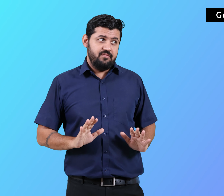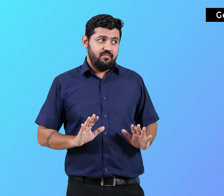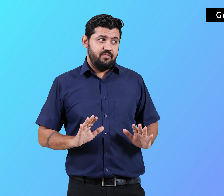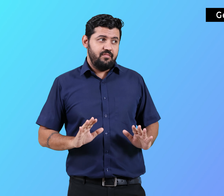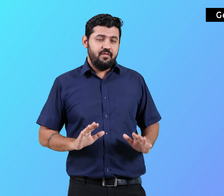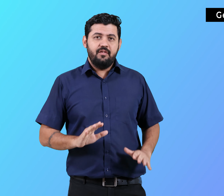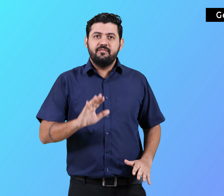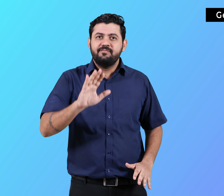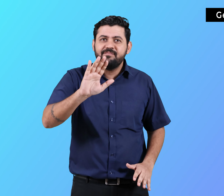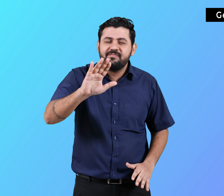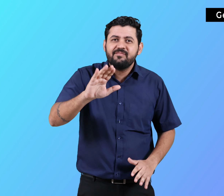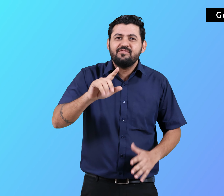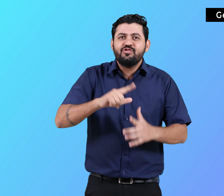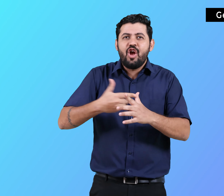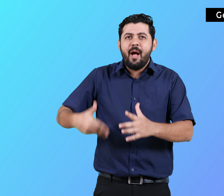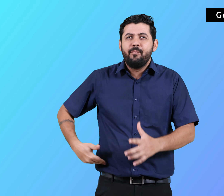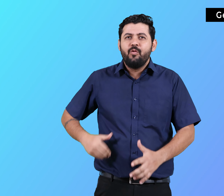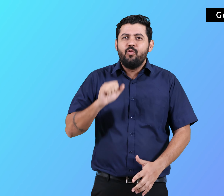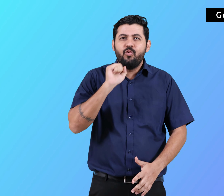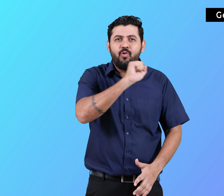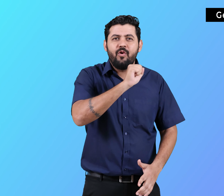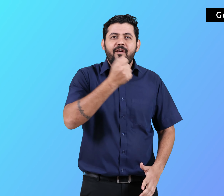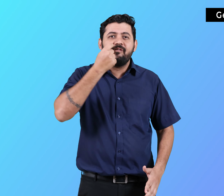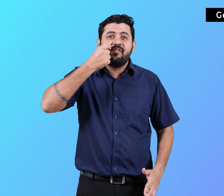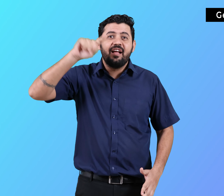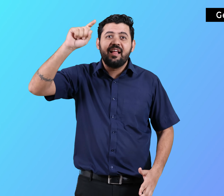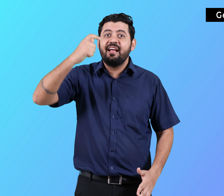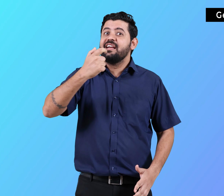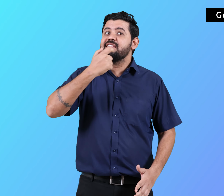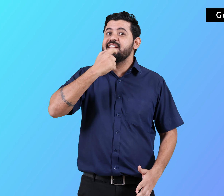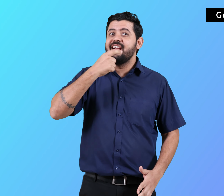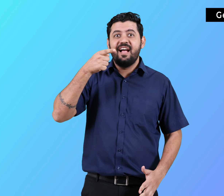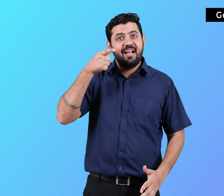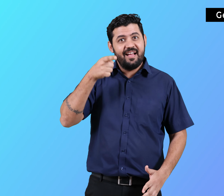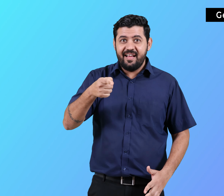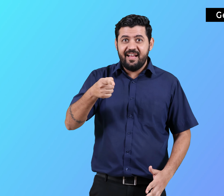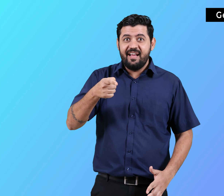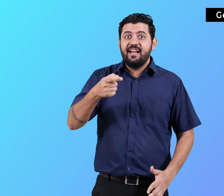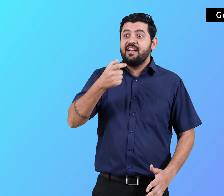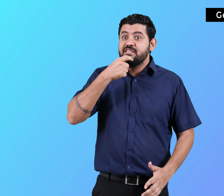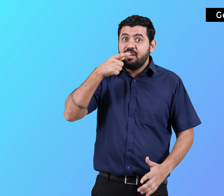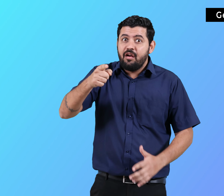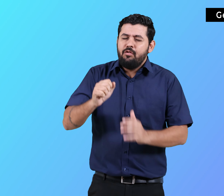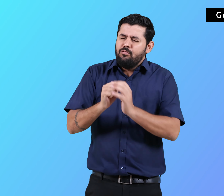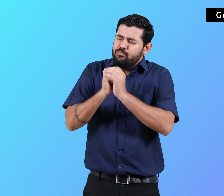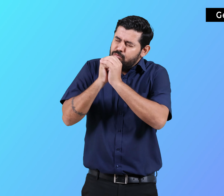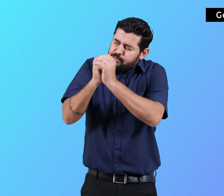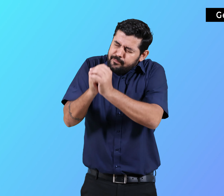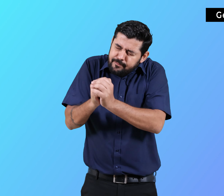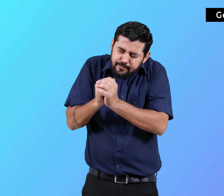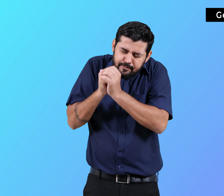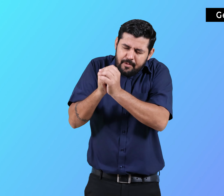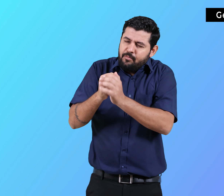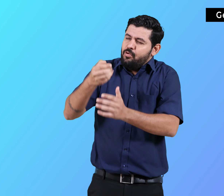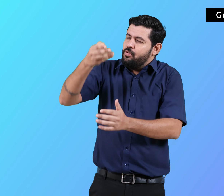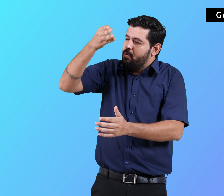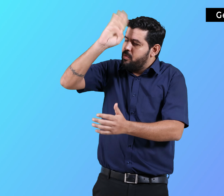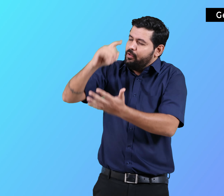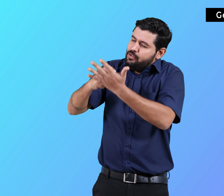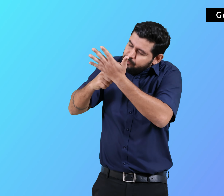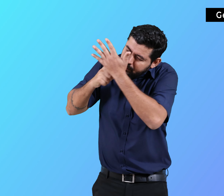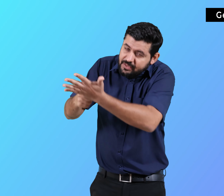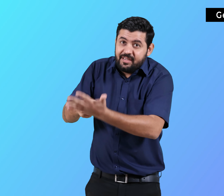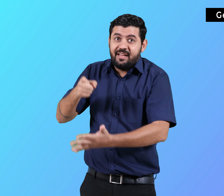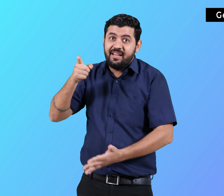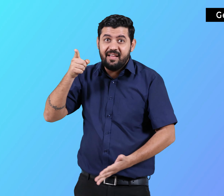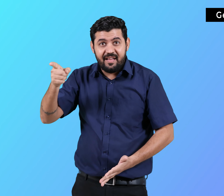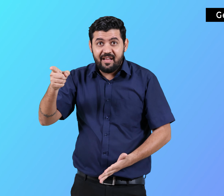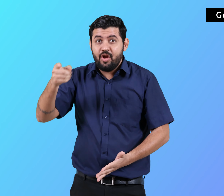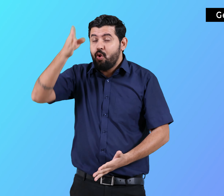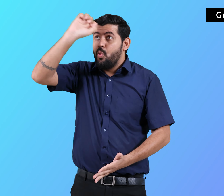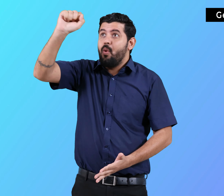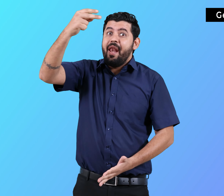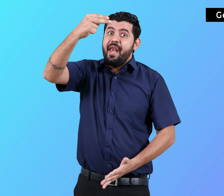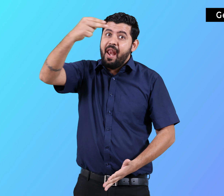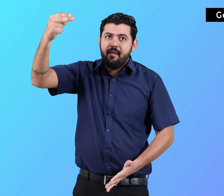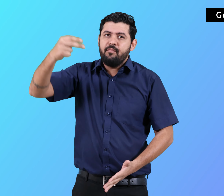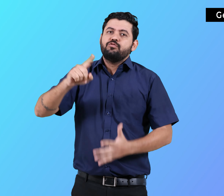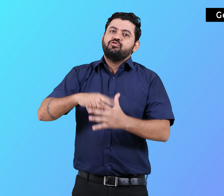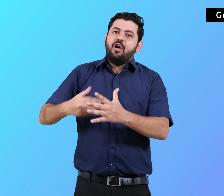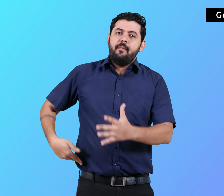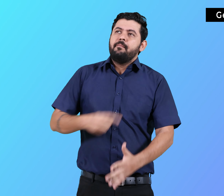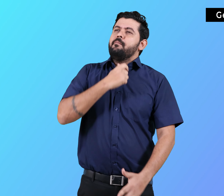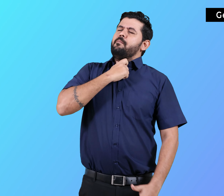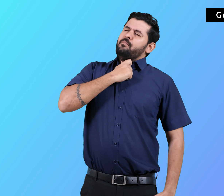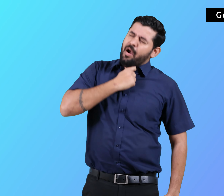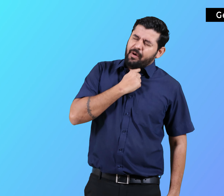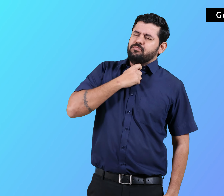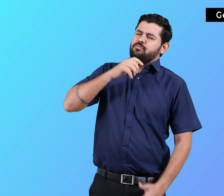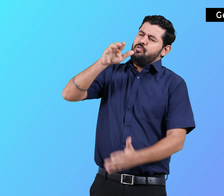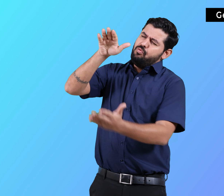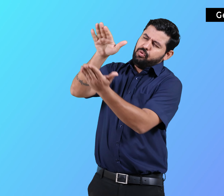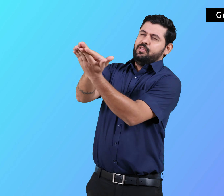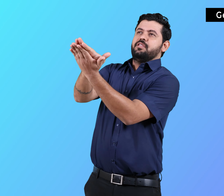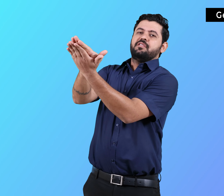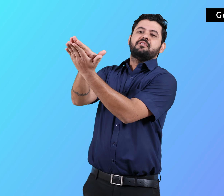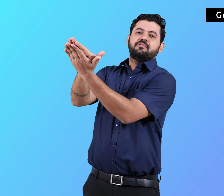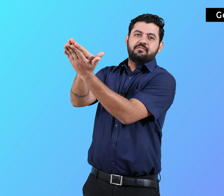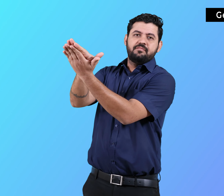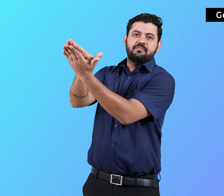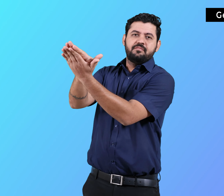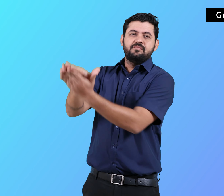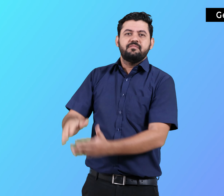So Jacob made a promise with an oath in the name of the same God who was feared and worshipped by his father Isaac.